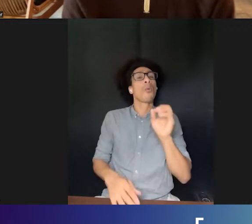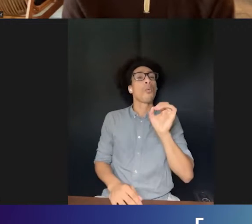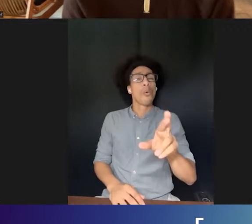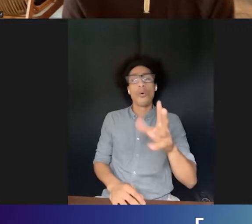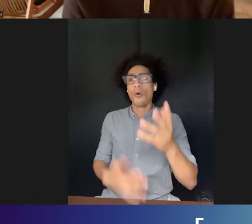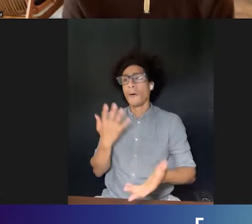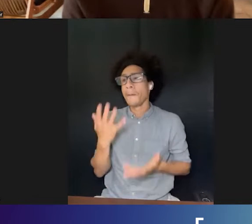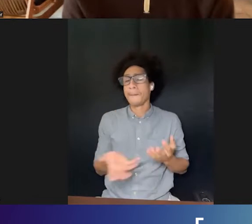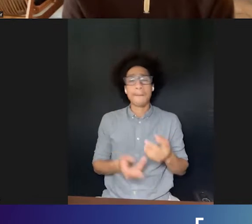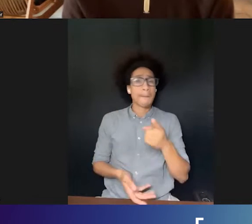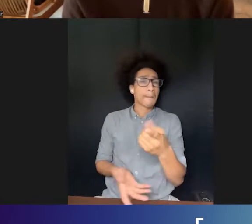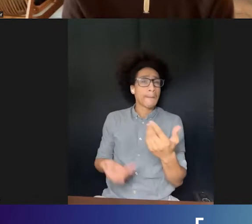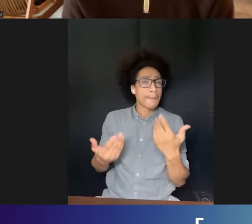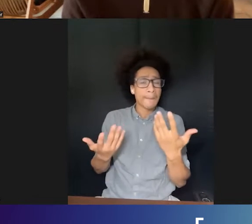taken on self distribution or